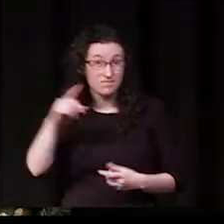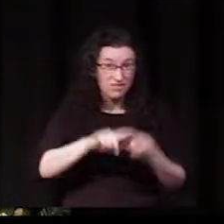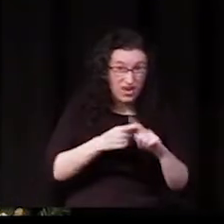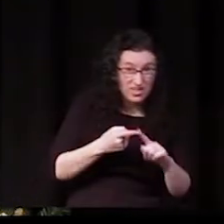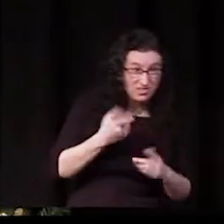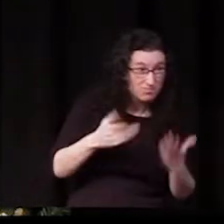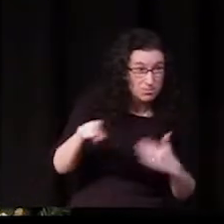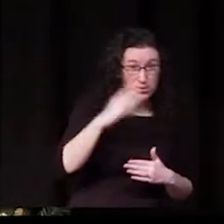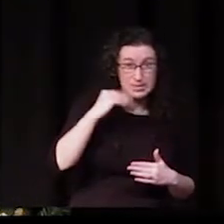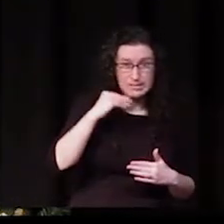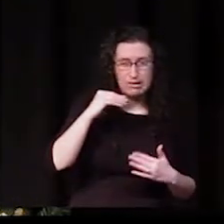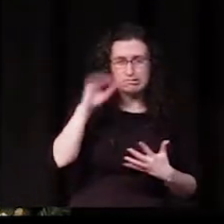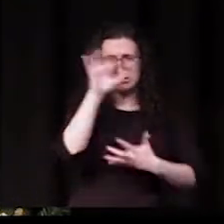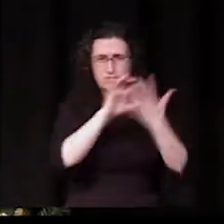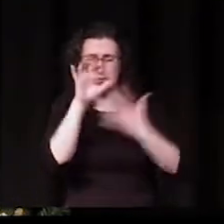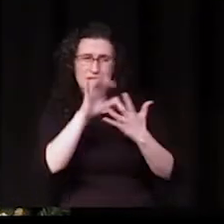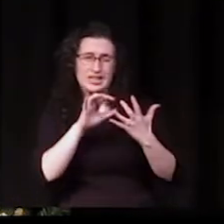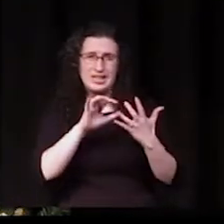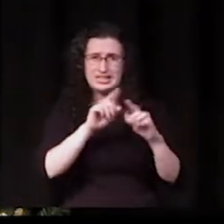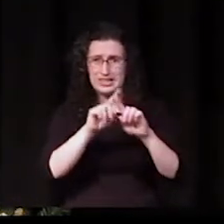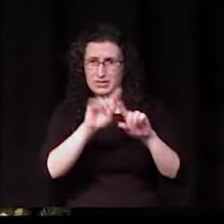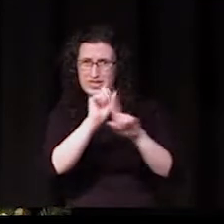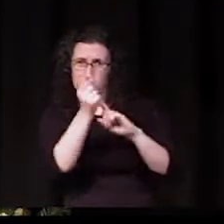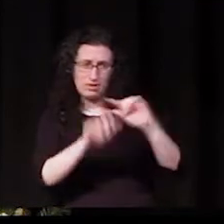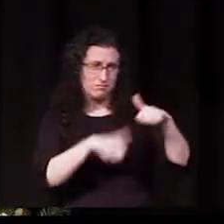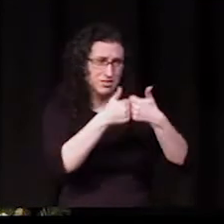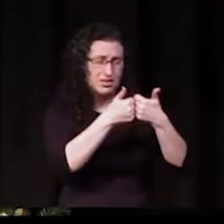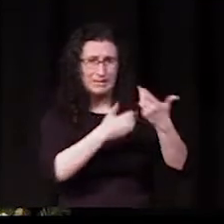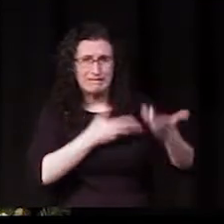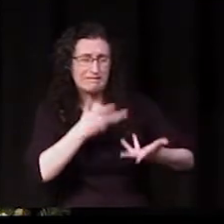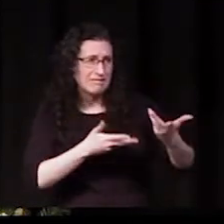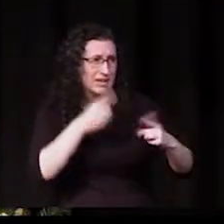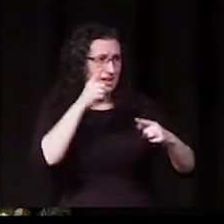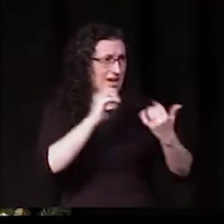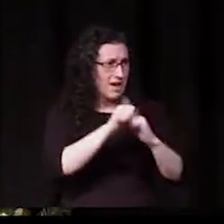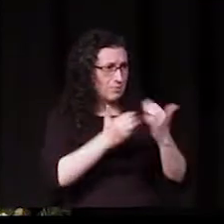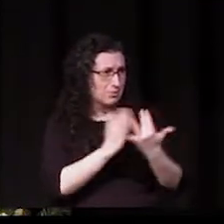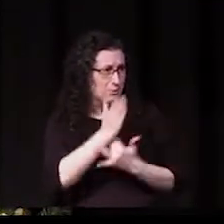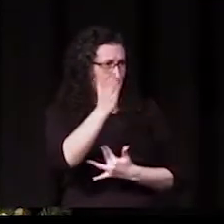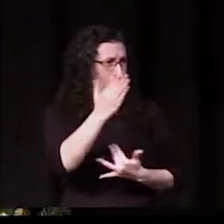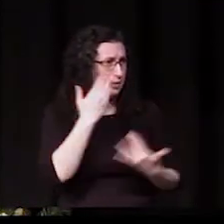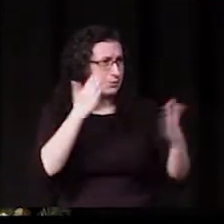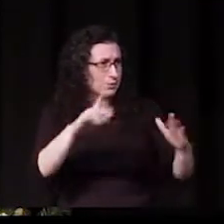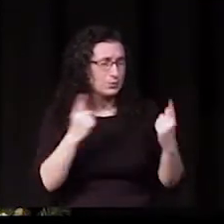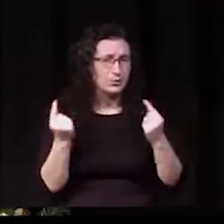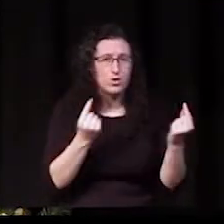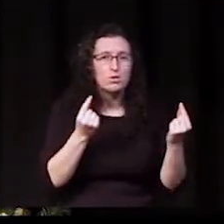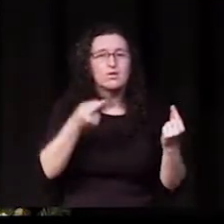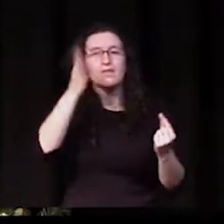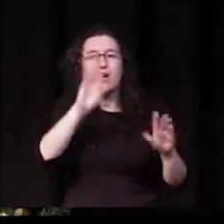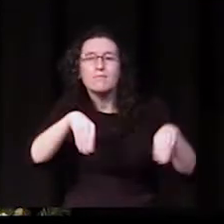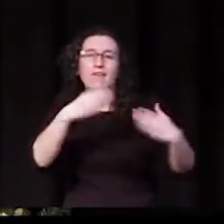Are there challenging situations where you don't know the way through and you need wisdom? God will give you the wisdom you need for today.